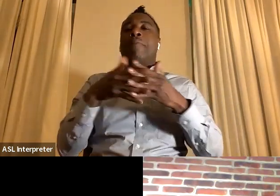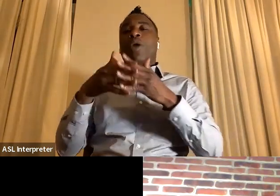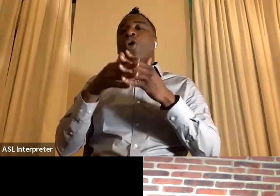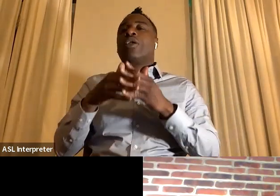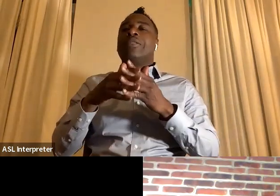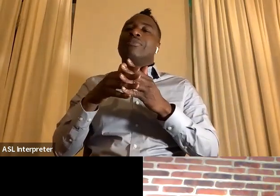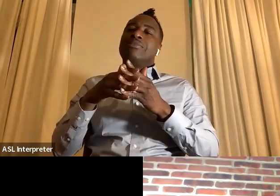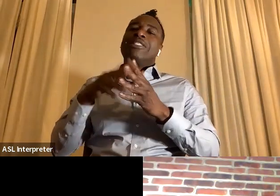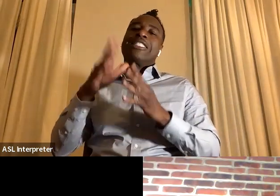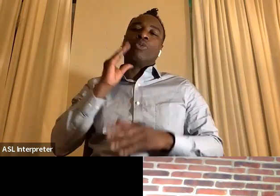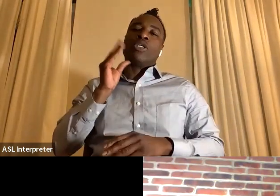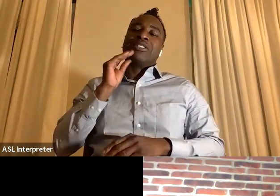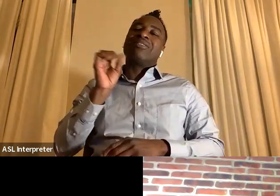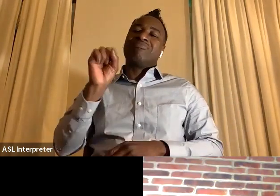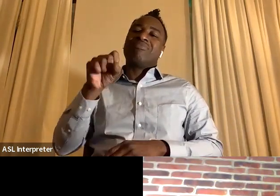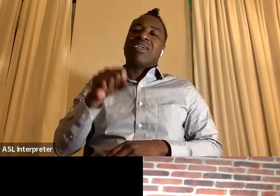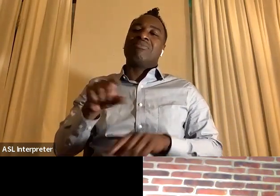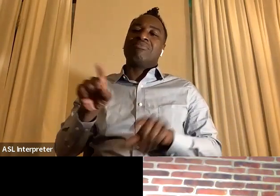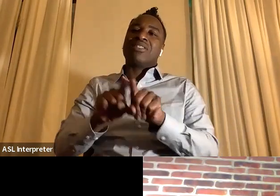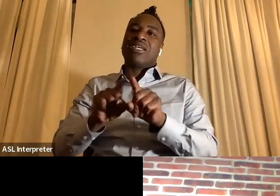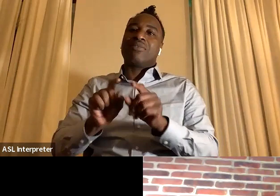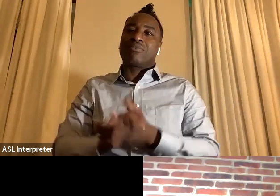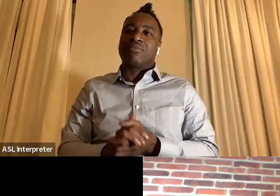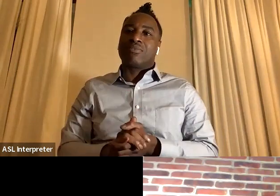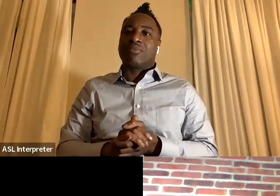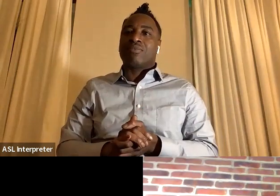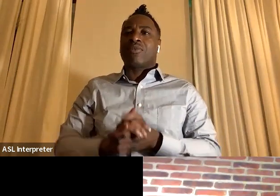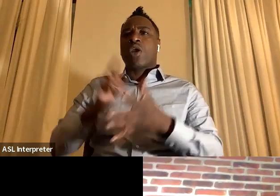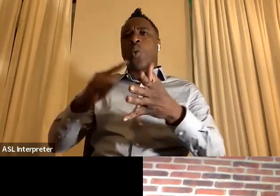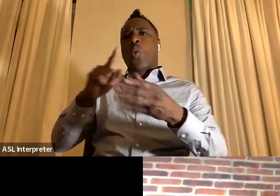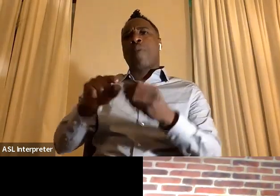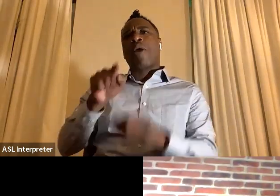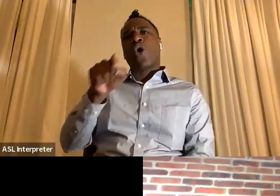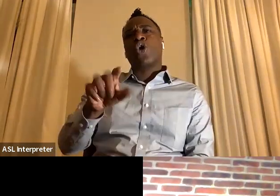Yeah. And what about you? My pieces tend.